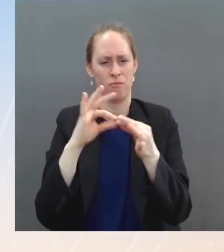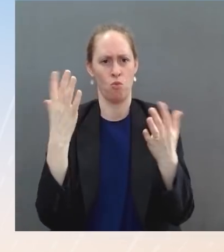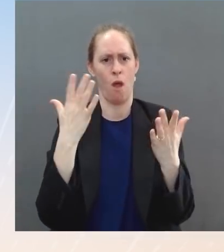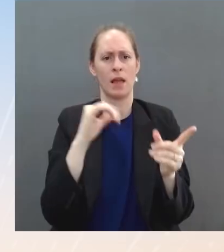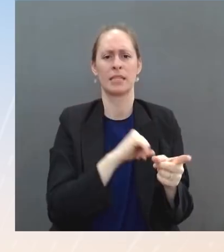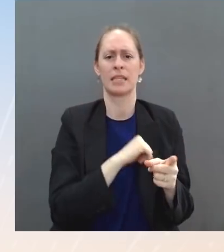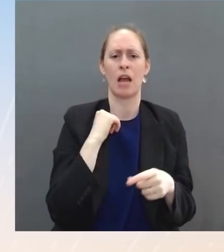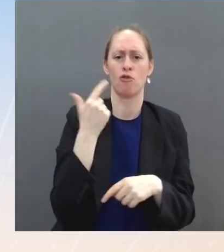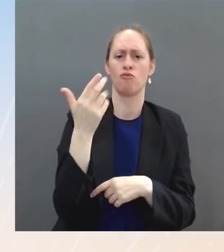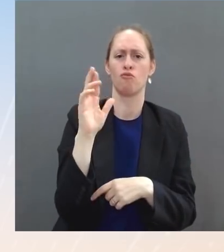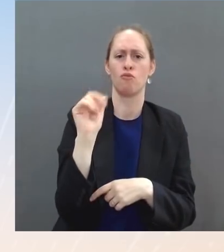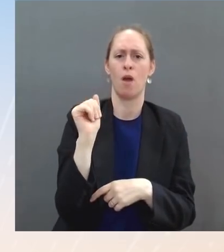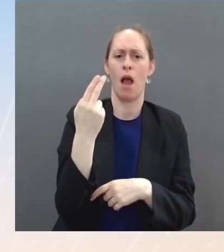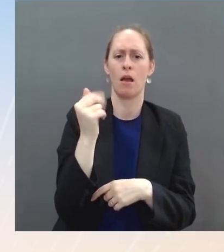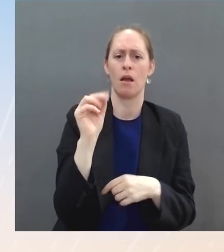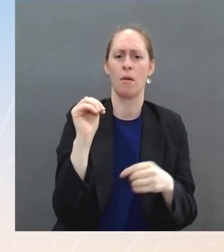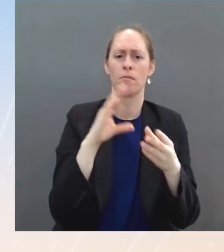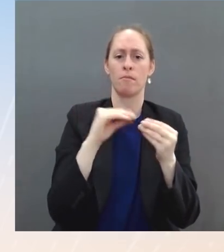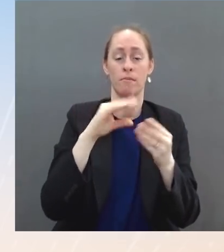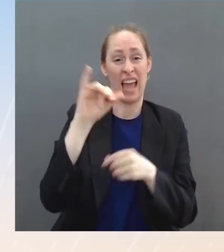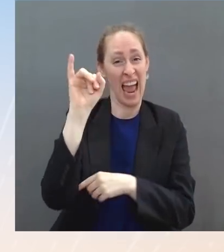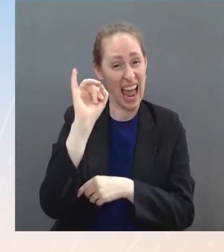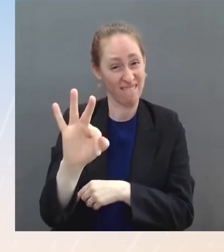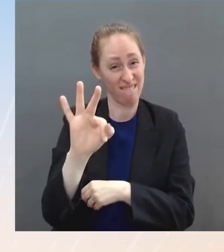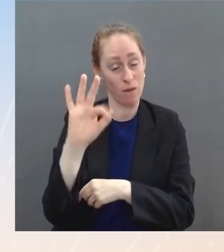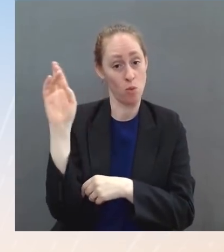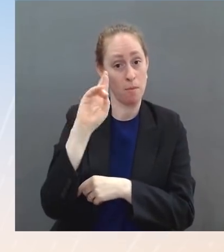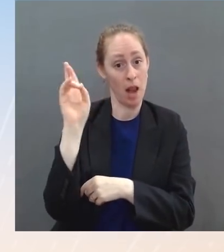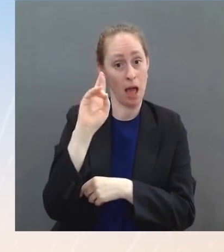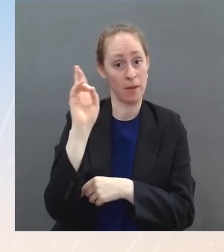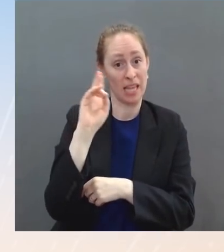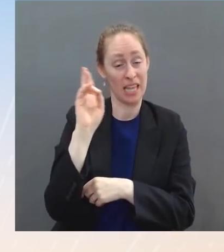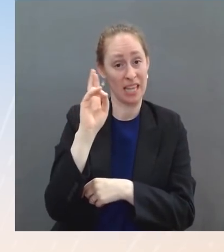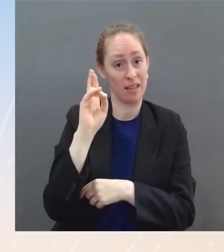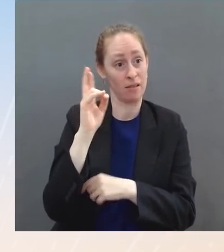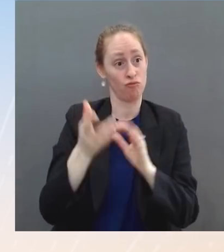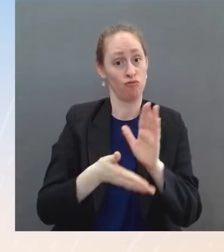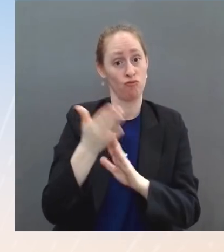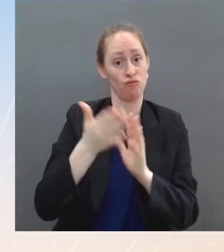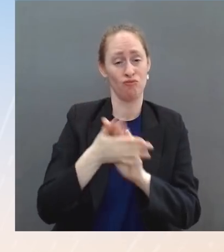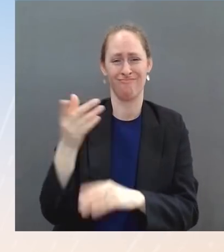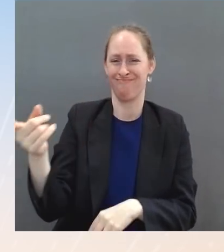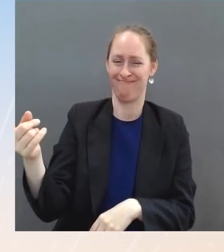Ms. Psaki: Well, let me say on the first part that our view continues to be that Judge Jackson's credentials,